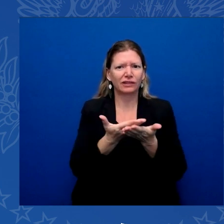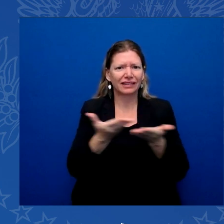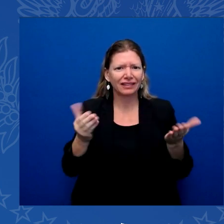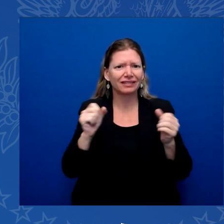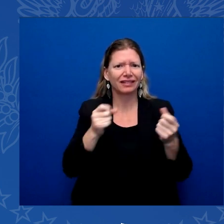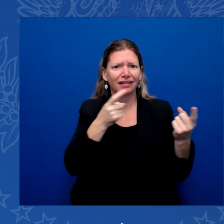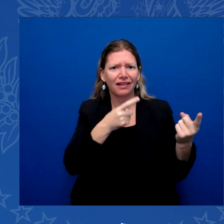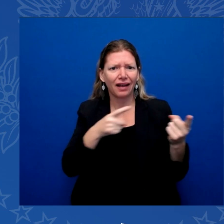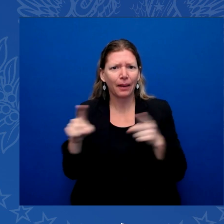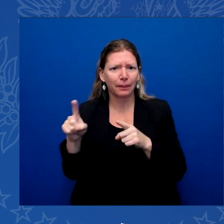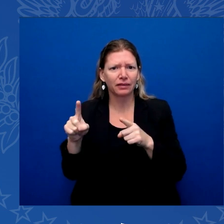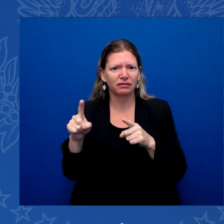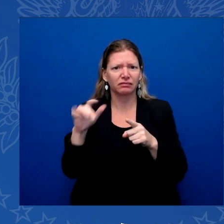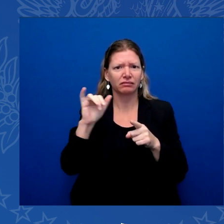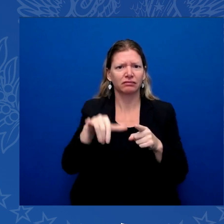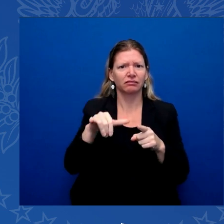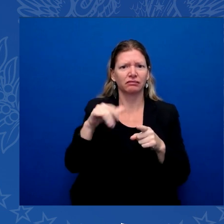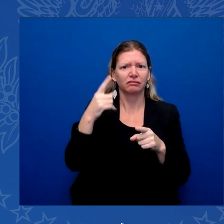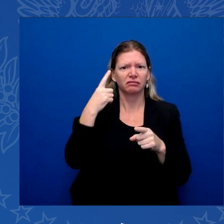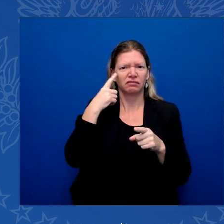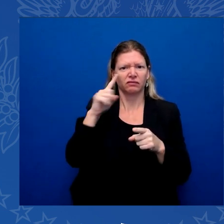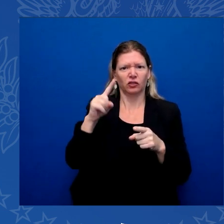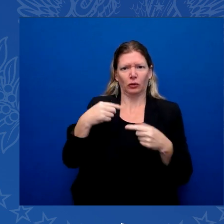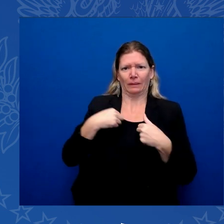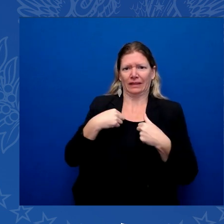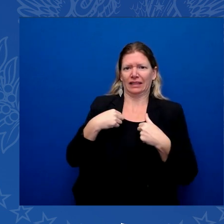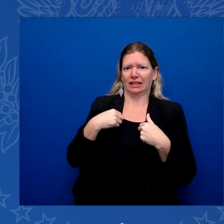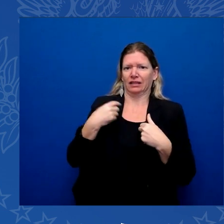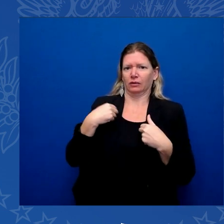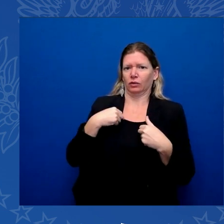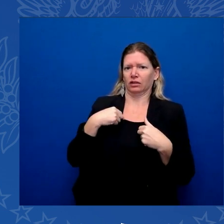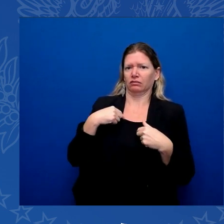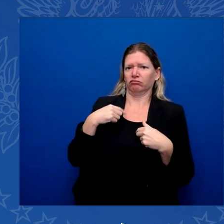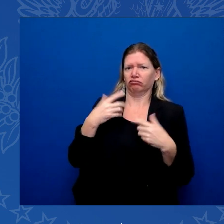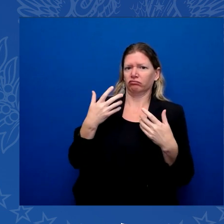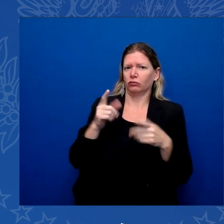that we don't have to also work on the infrastructure,